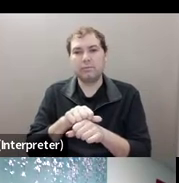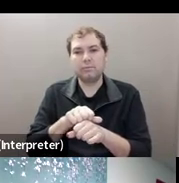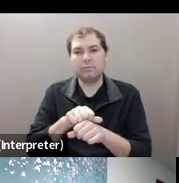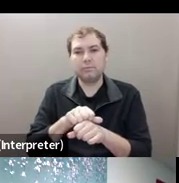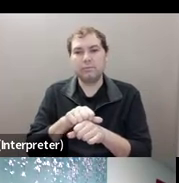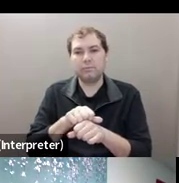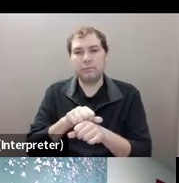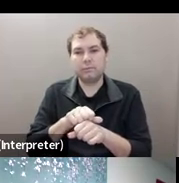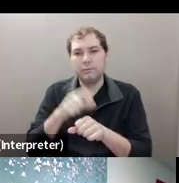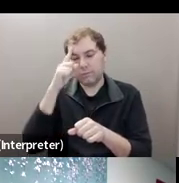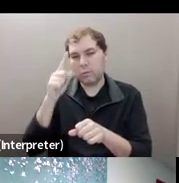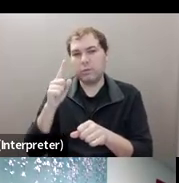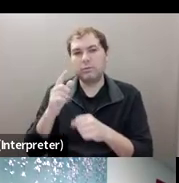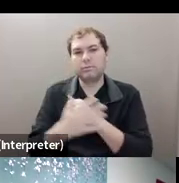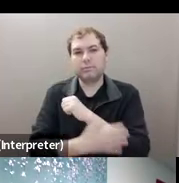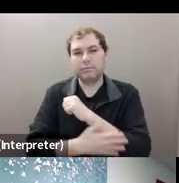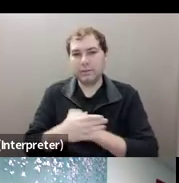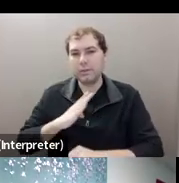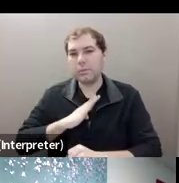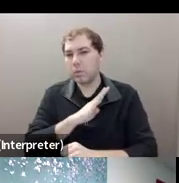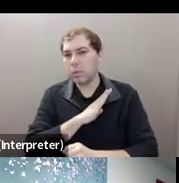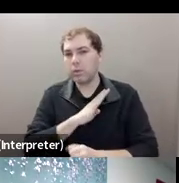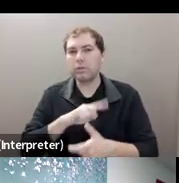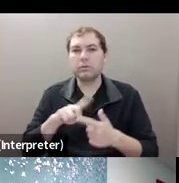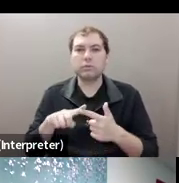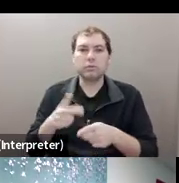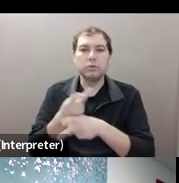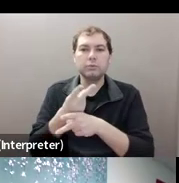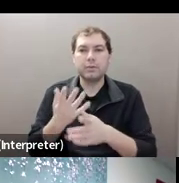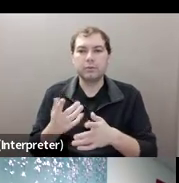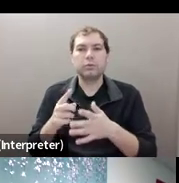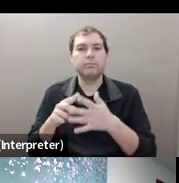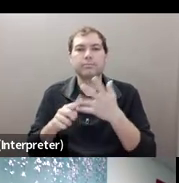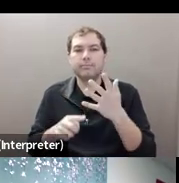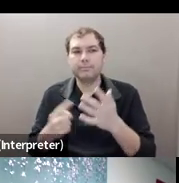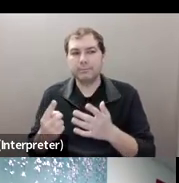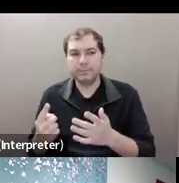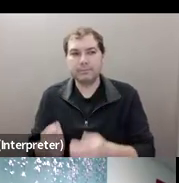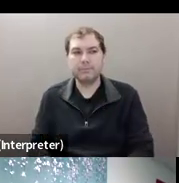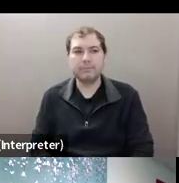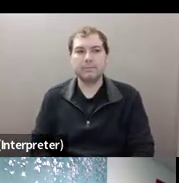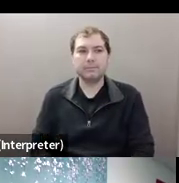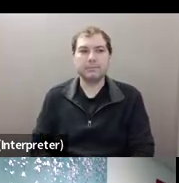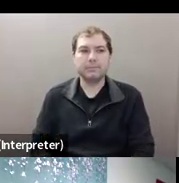17036717673: County boards. 17036717673: supervisor, or whatever. 17036717673: Erm. 17036717673: So those are my thoughts and resources